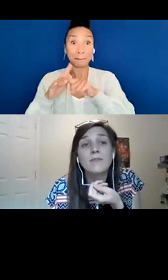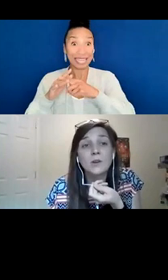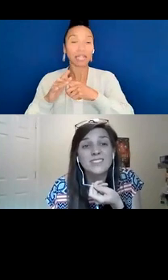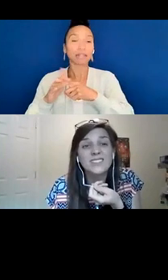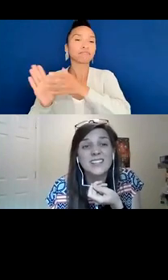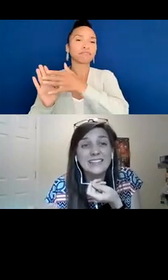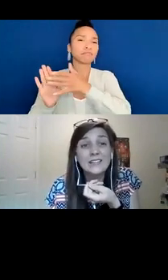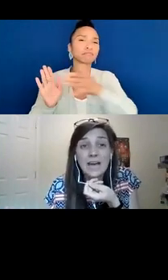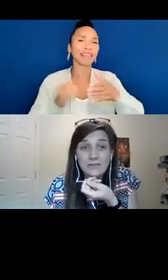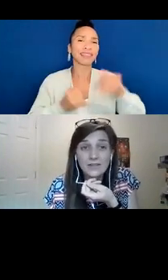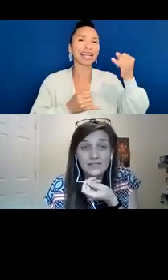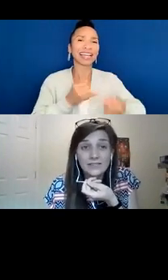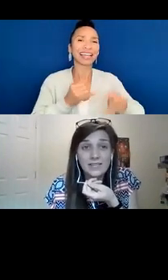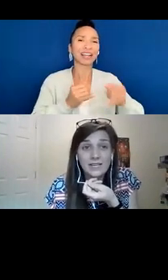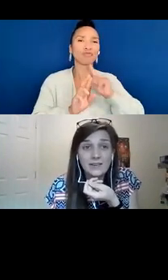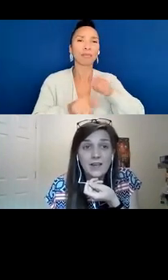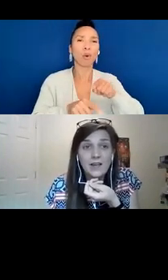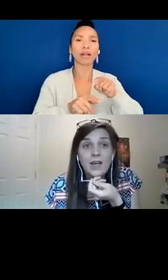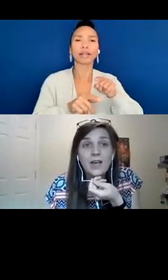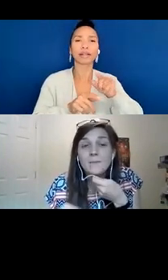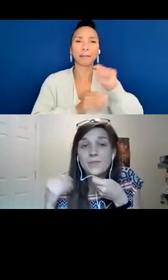and requests legal advocacy.